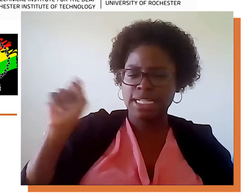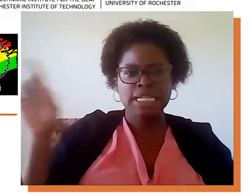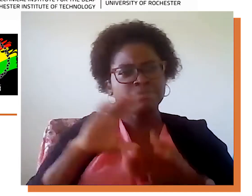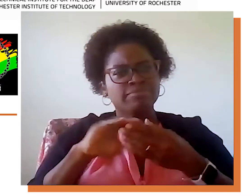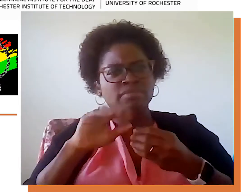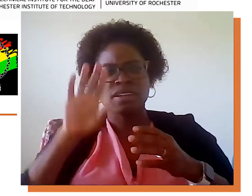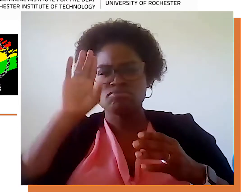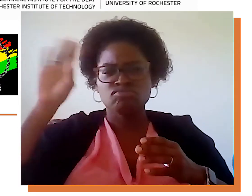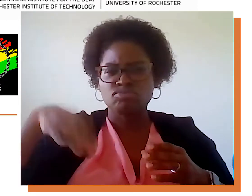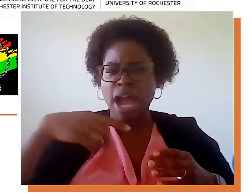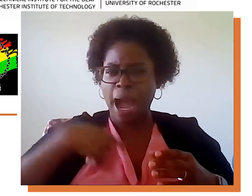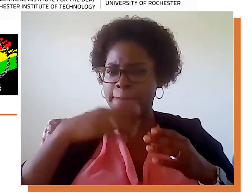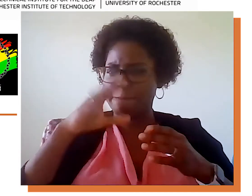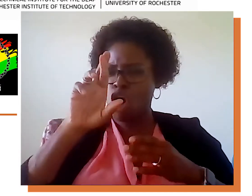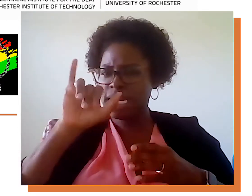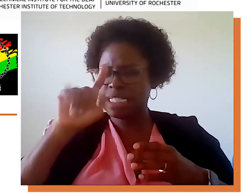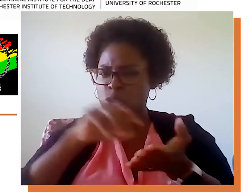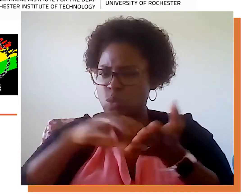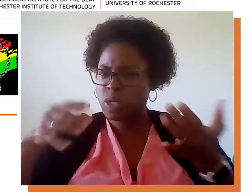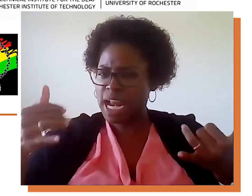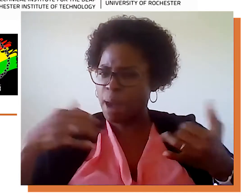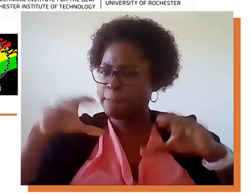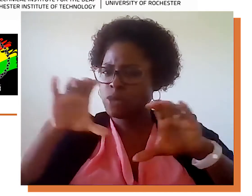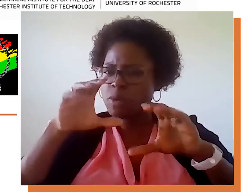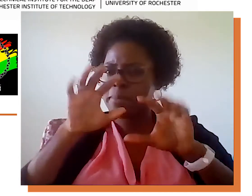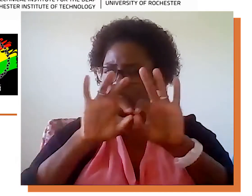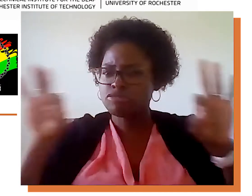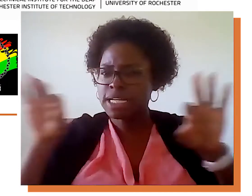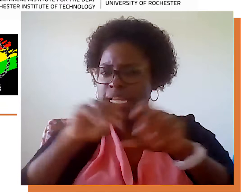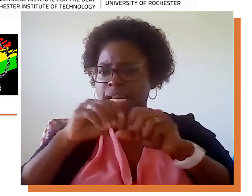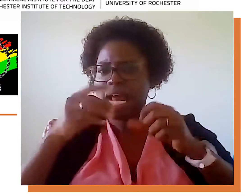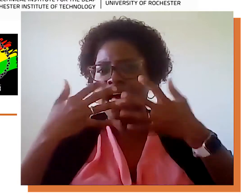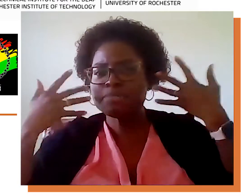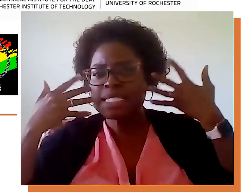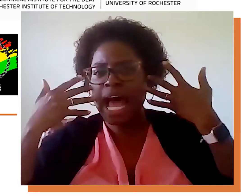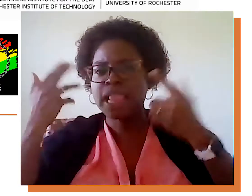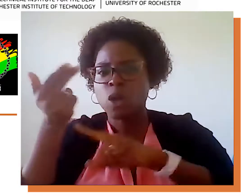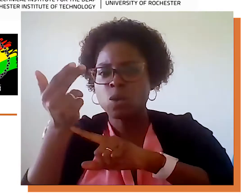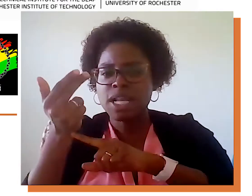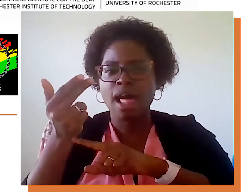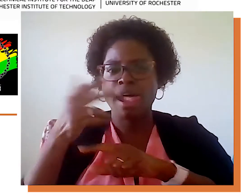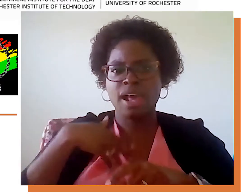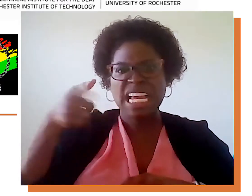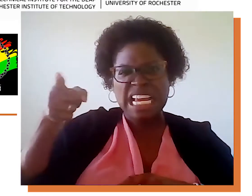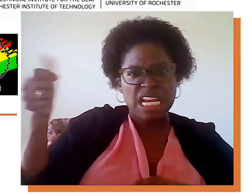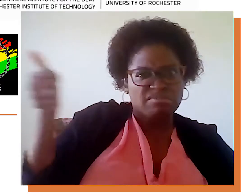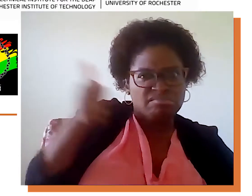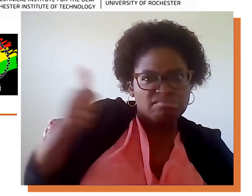And my uncle said to me at the time, as he's doing my hair, he's like, "You know, "I think you should go to R.I.T.